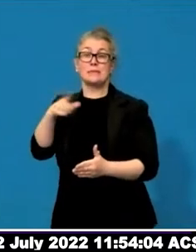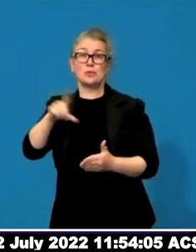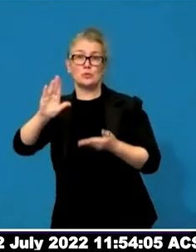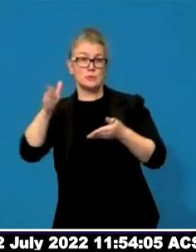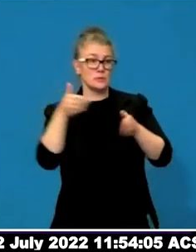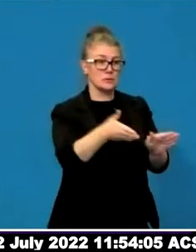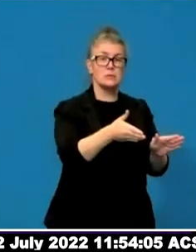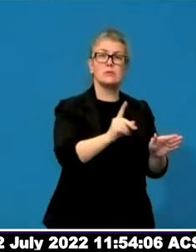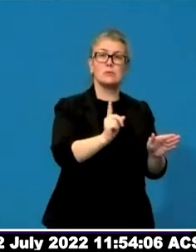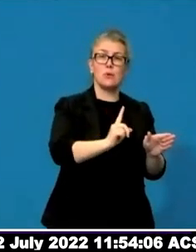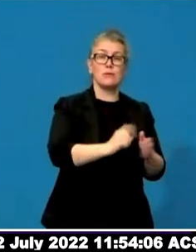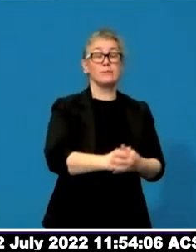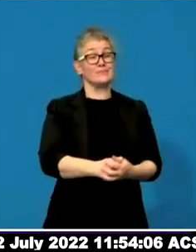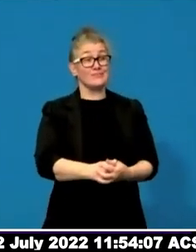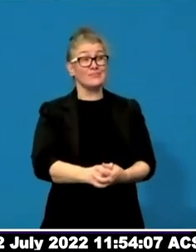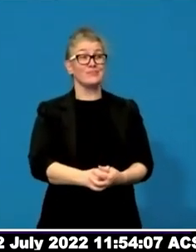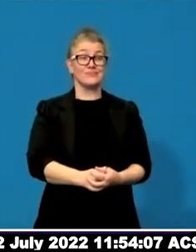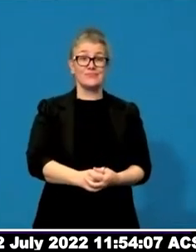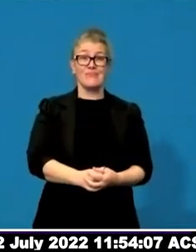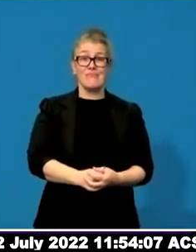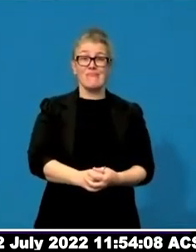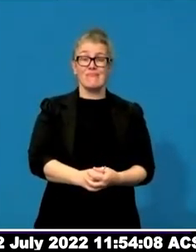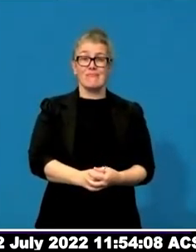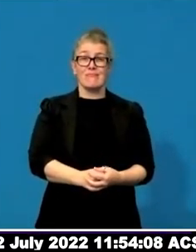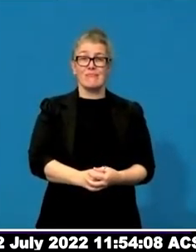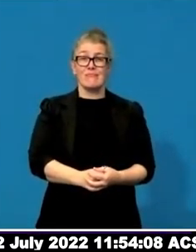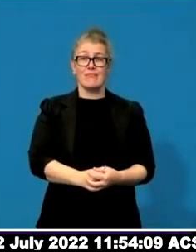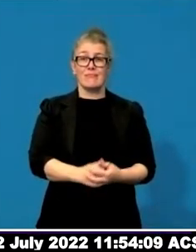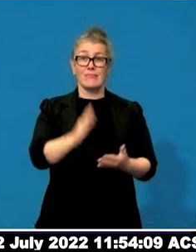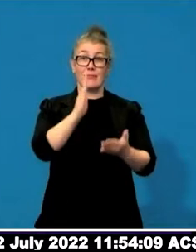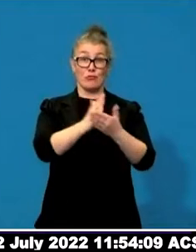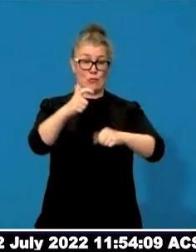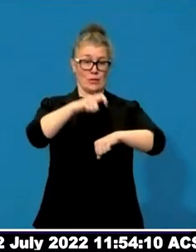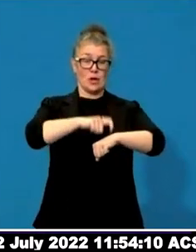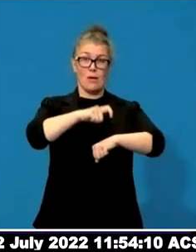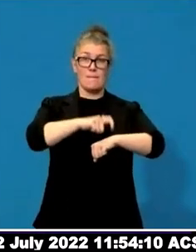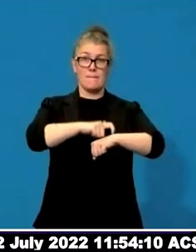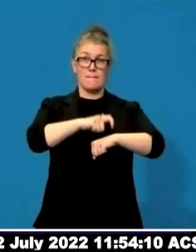I - the actual time, you know, we haven't quantified,